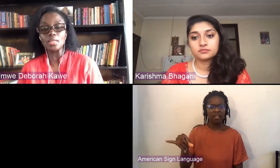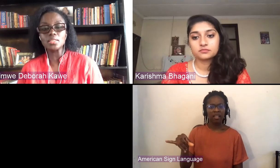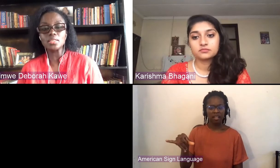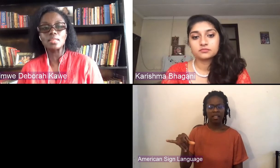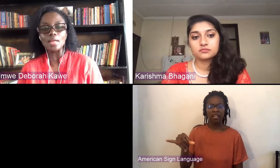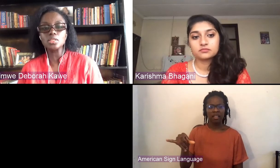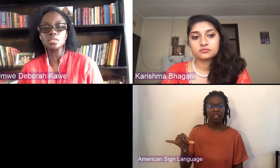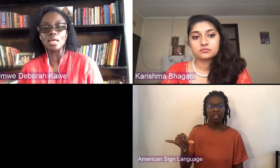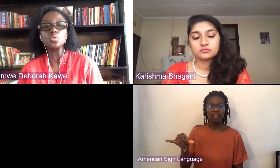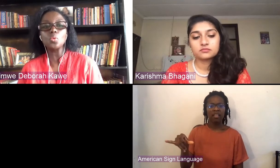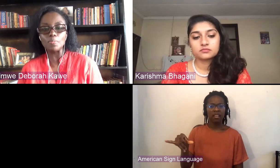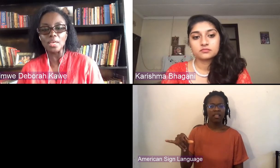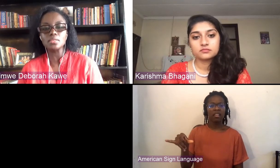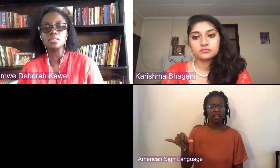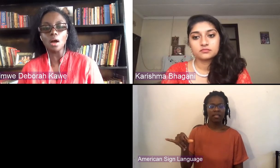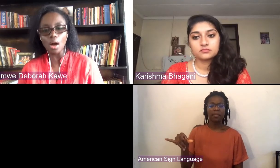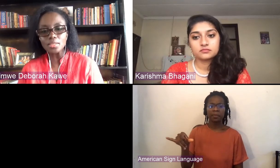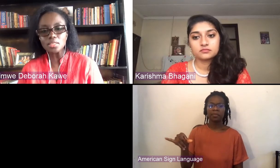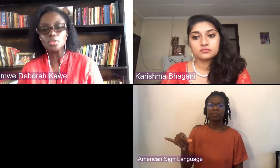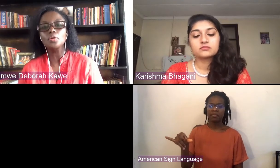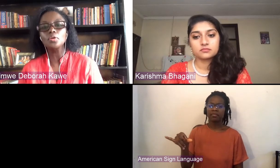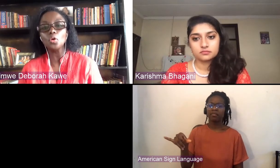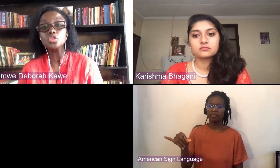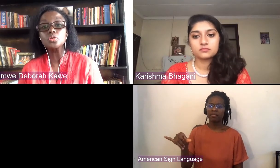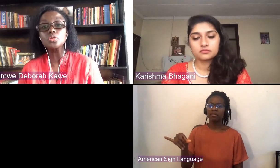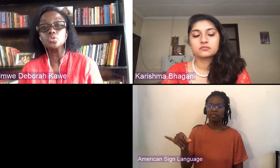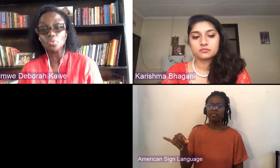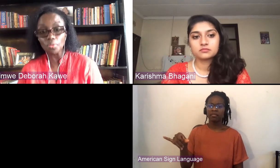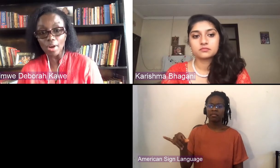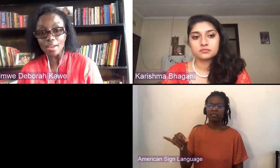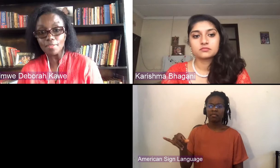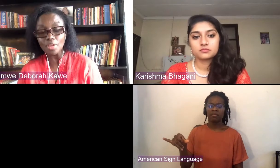that's what makes art continue to thrive.